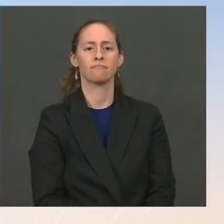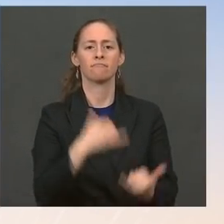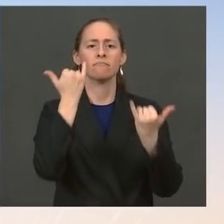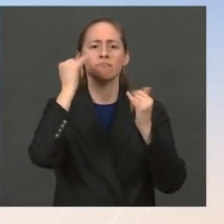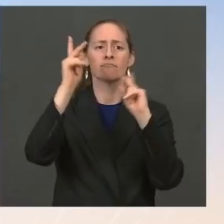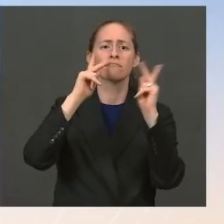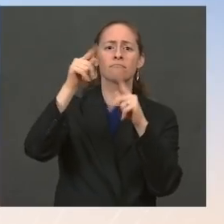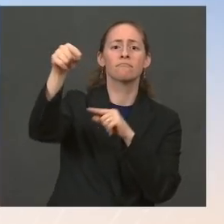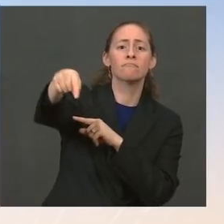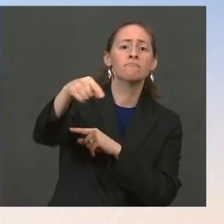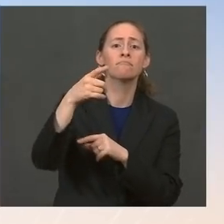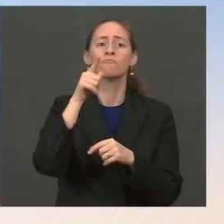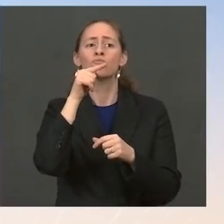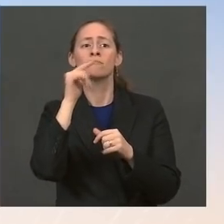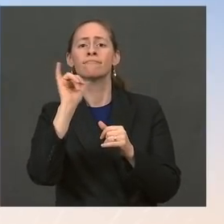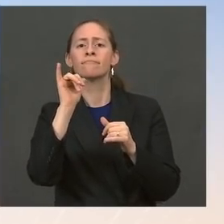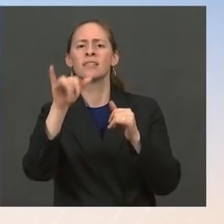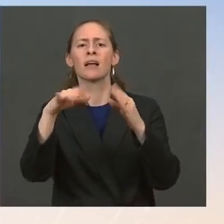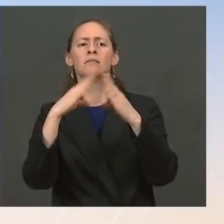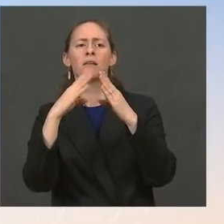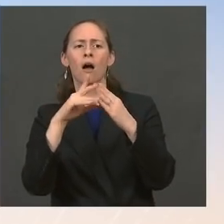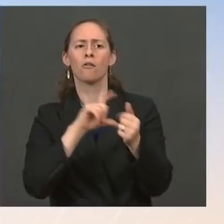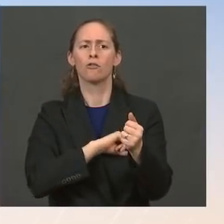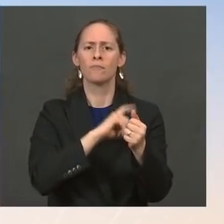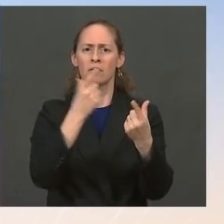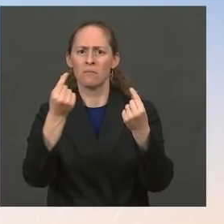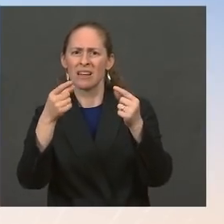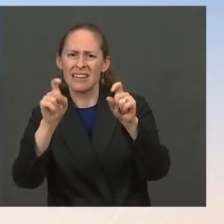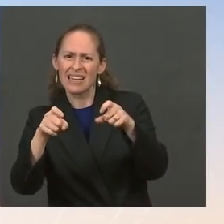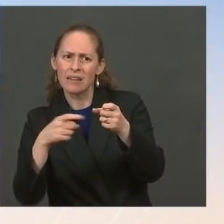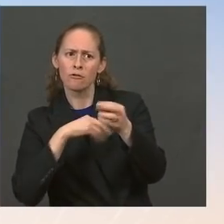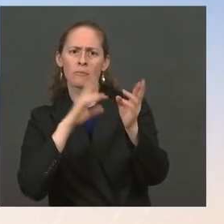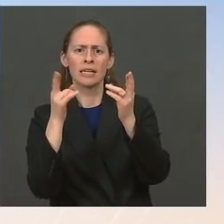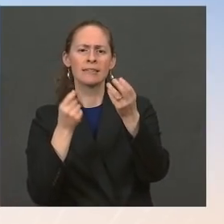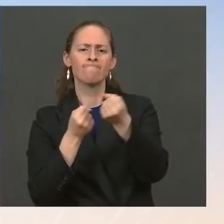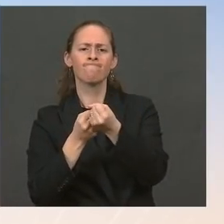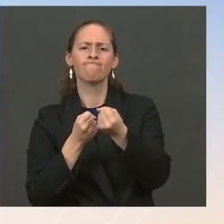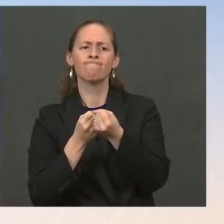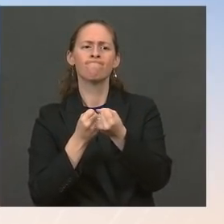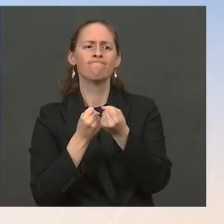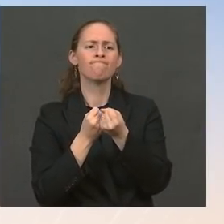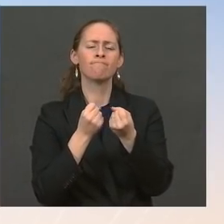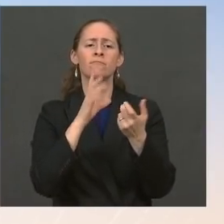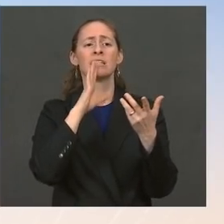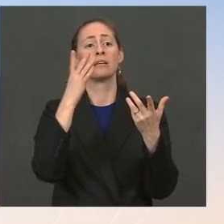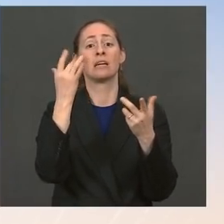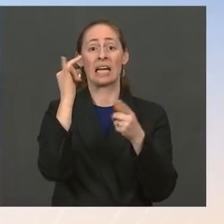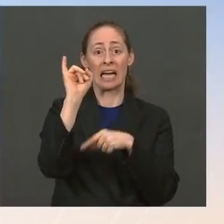to ensure we are supporting any effort toward peaceful protests. That's certainly what we will continue to encourage